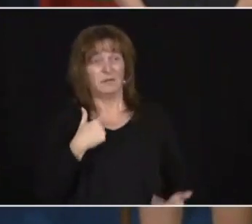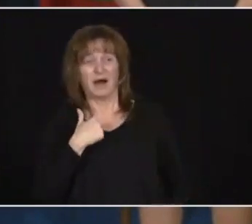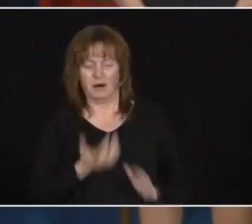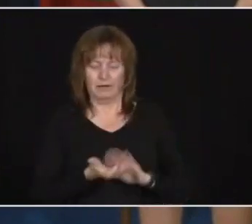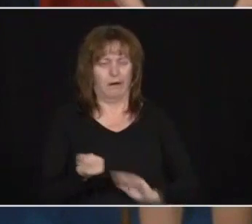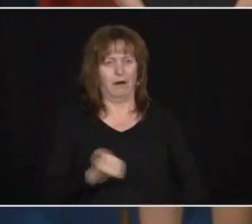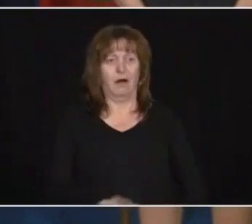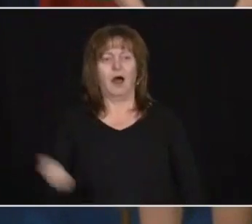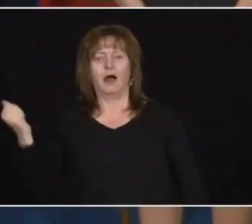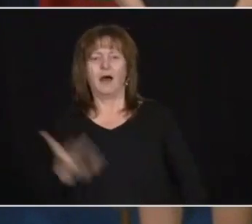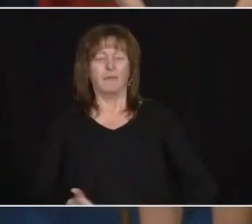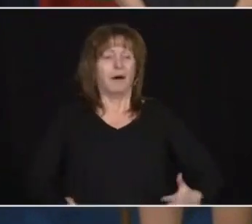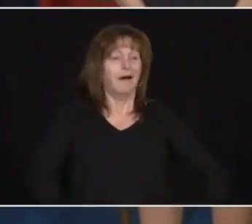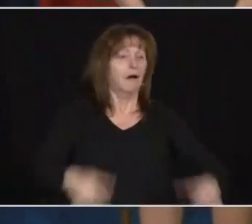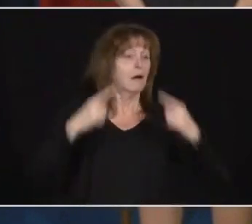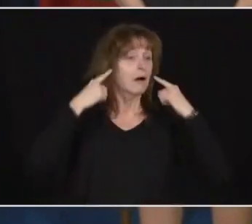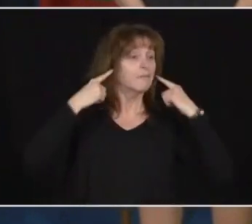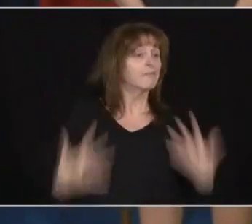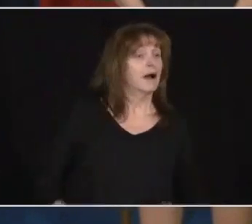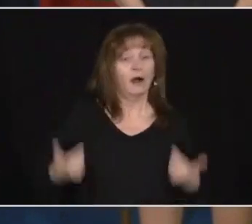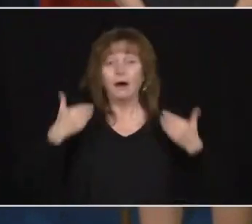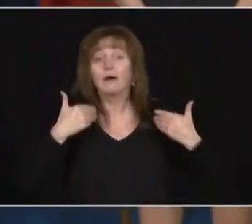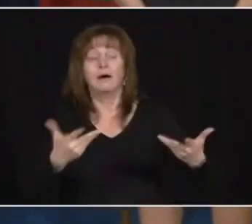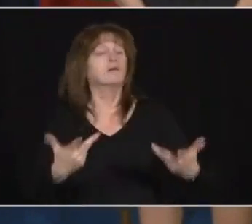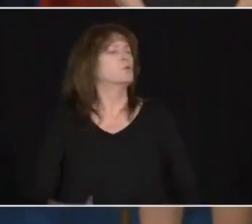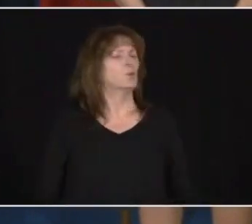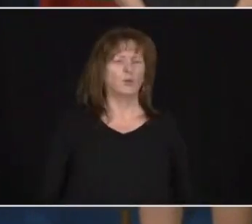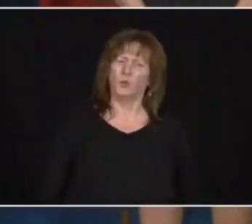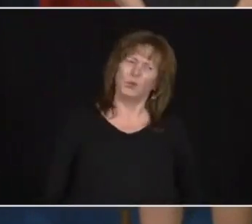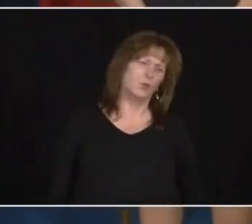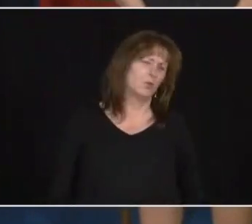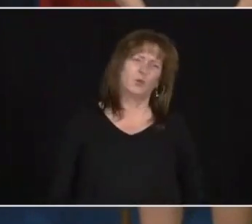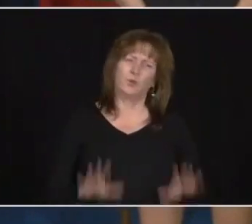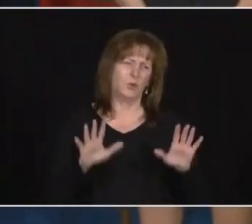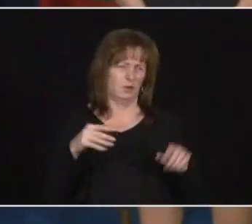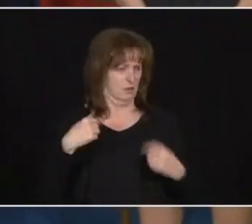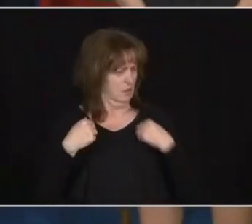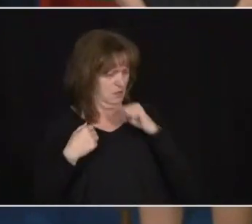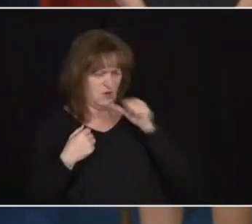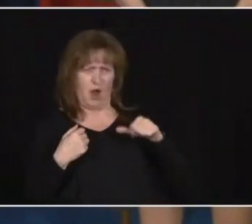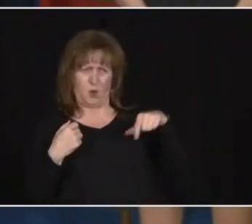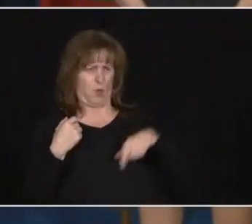But I'm not willing to role the dice. We aren't Quebec or Manitoba or Saskatchewan.